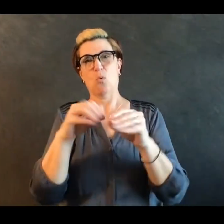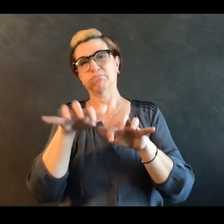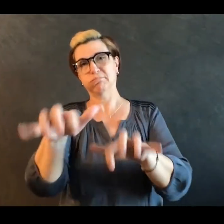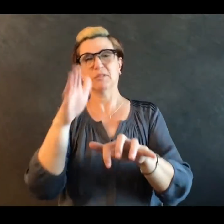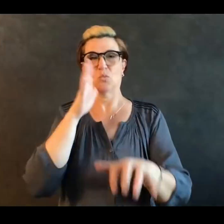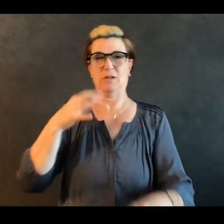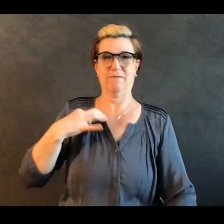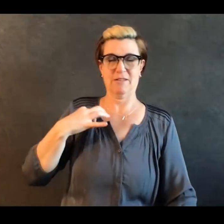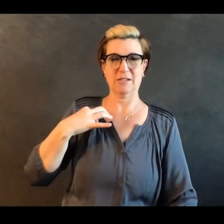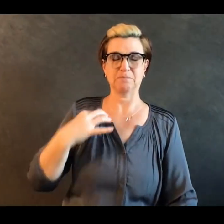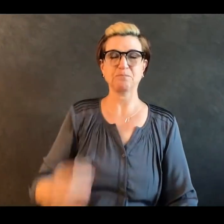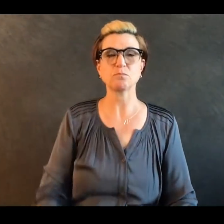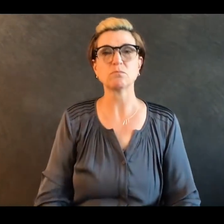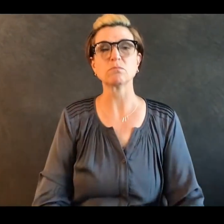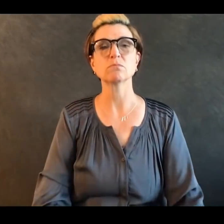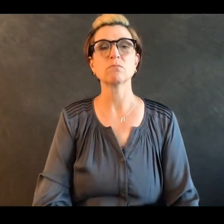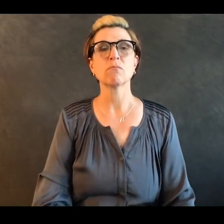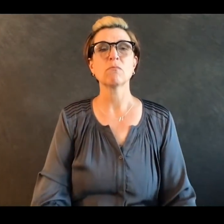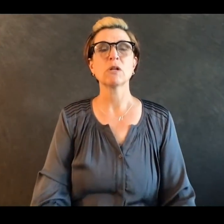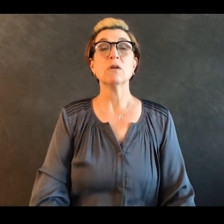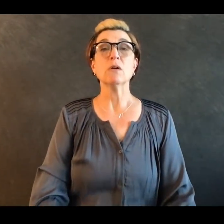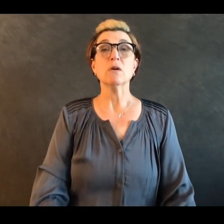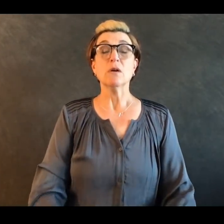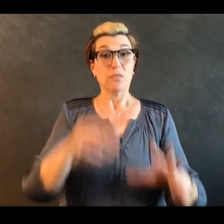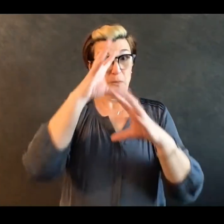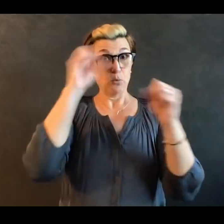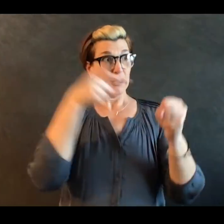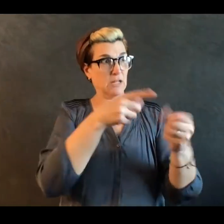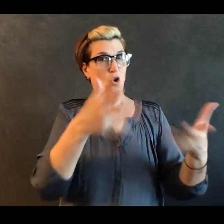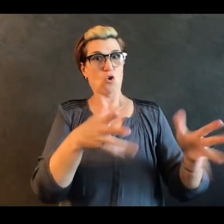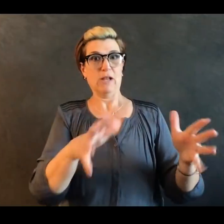be very brief because you detailed a great amount as the president mentioned